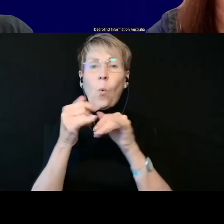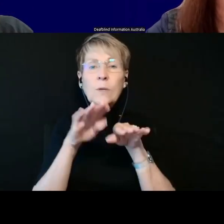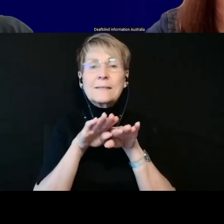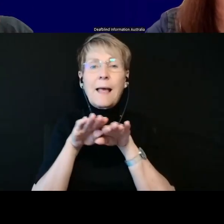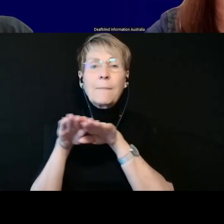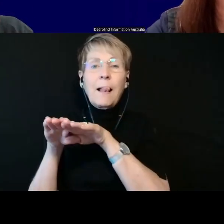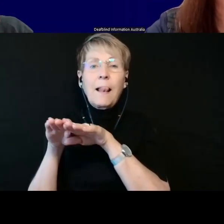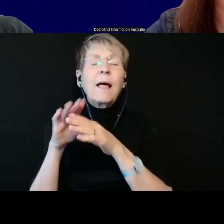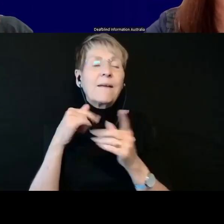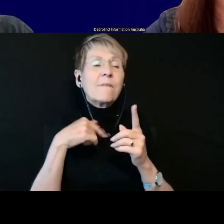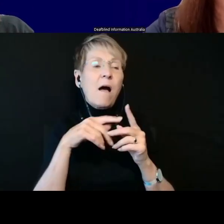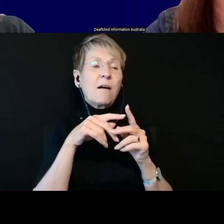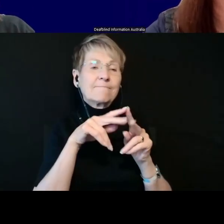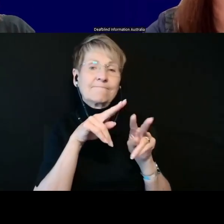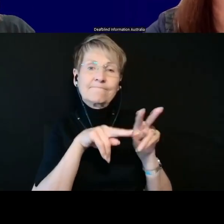in understanding where the child is at.